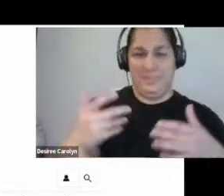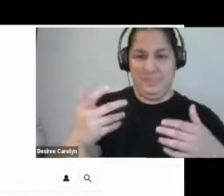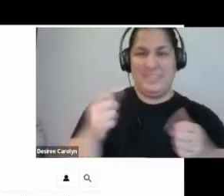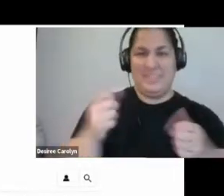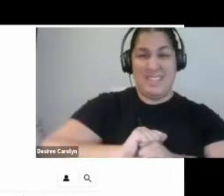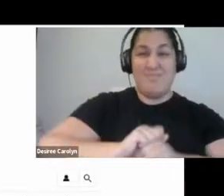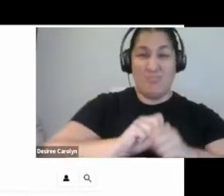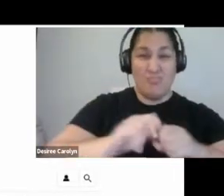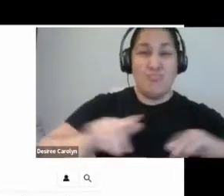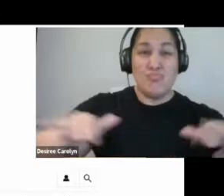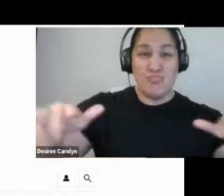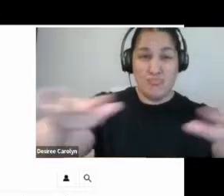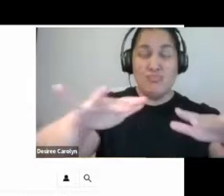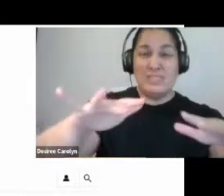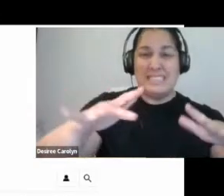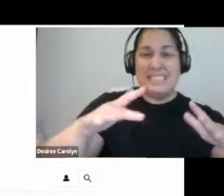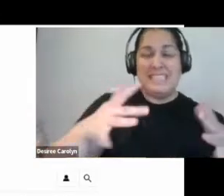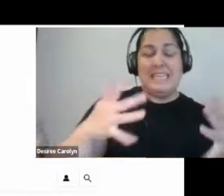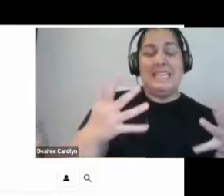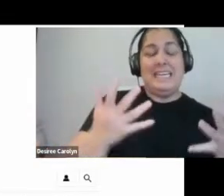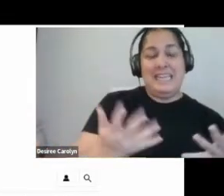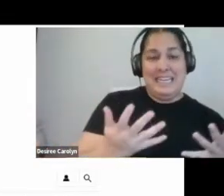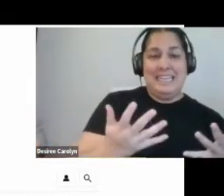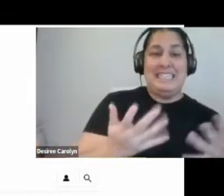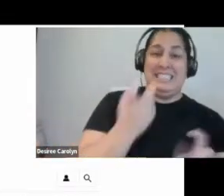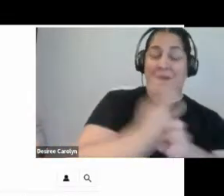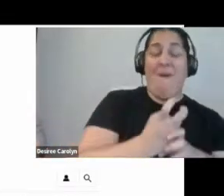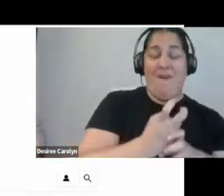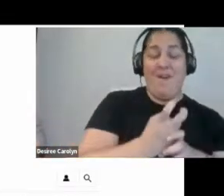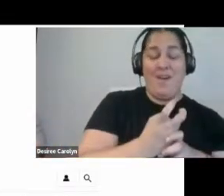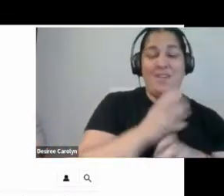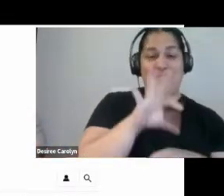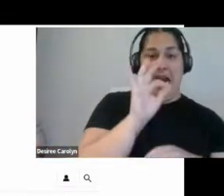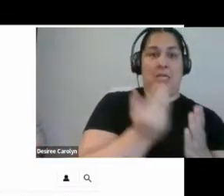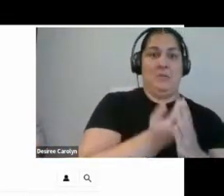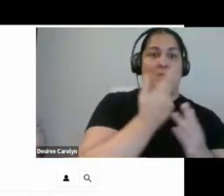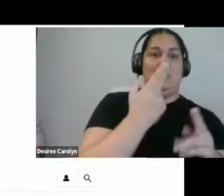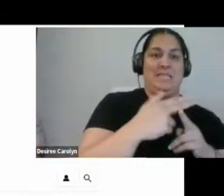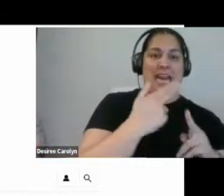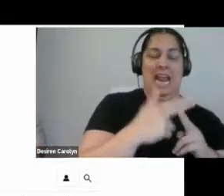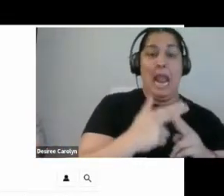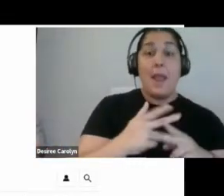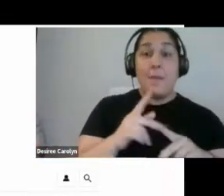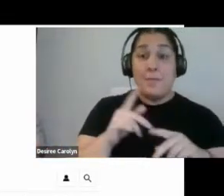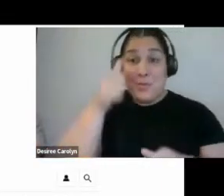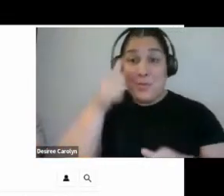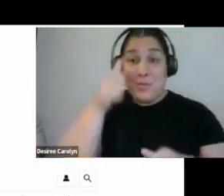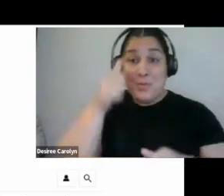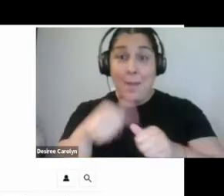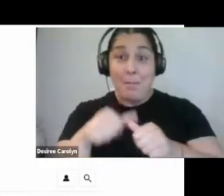SARS-CoV-2 and that was much earlier in that outbreak than we are in the MPOX outbreak